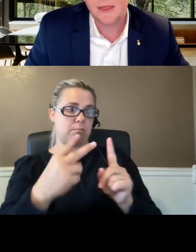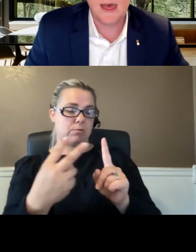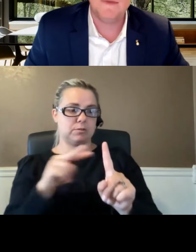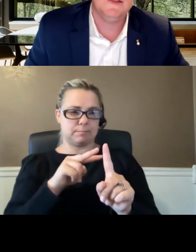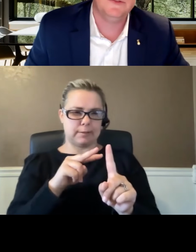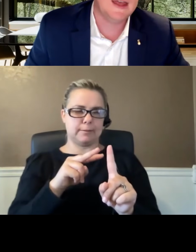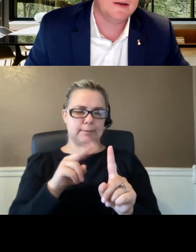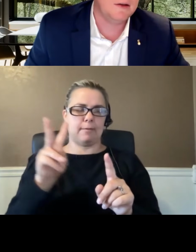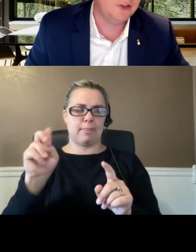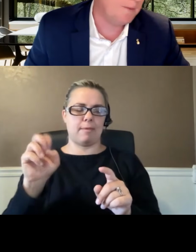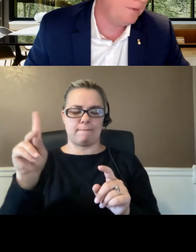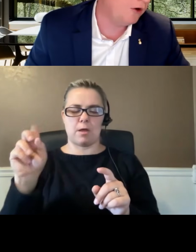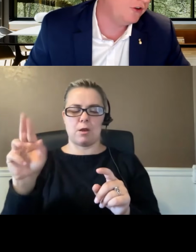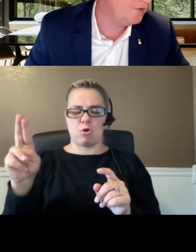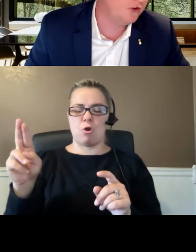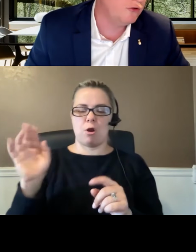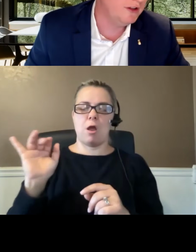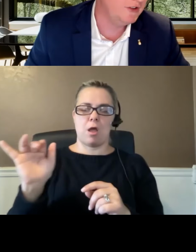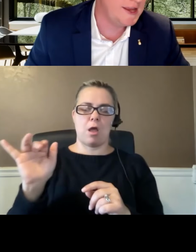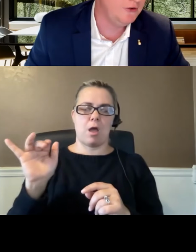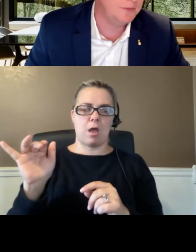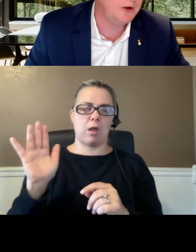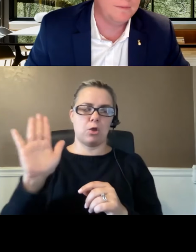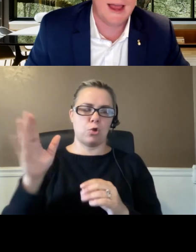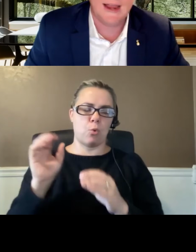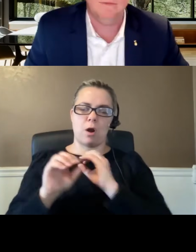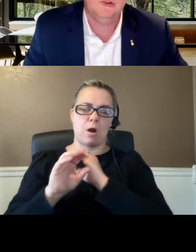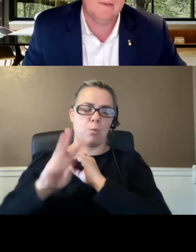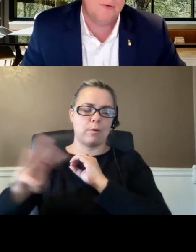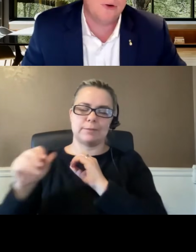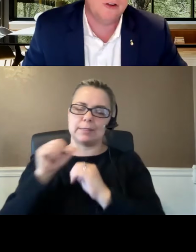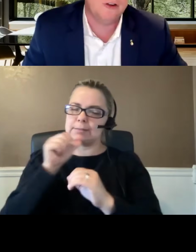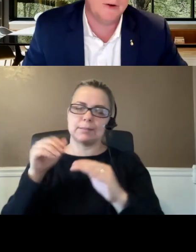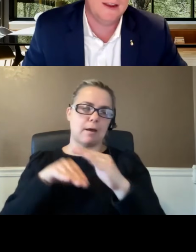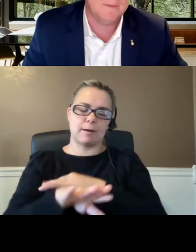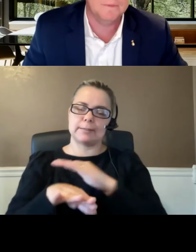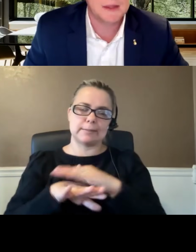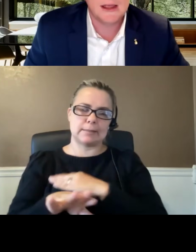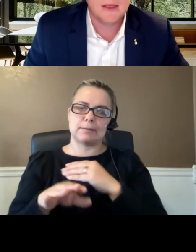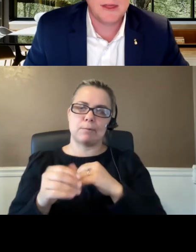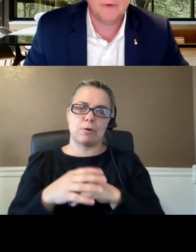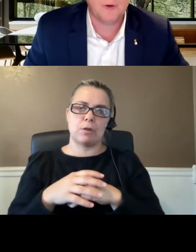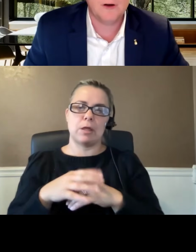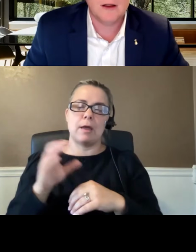That means that some portion of your tool is not usable by some portion of our team, therefore